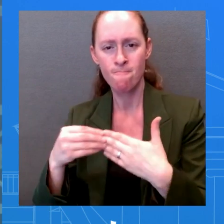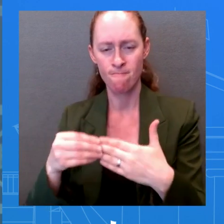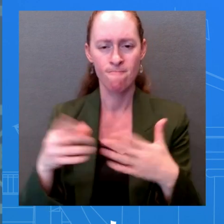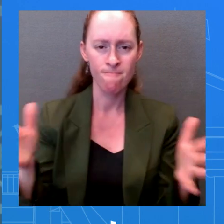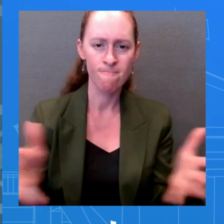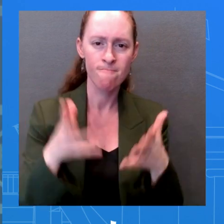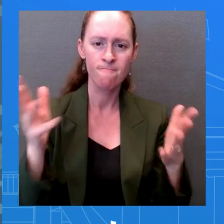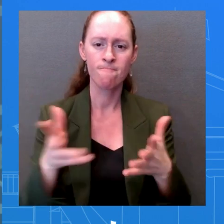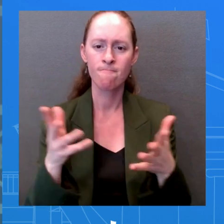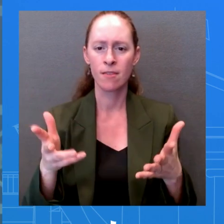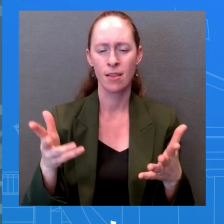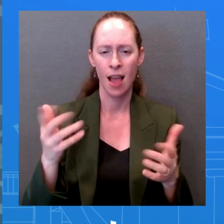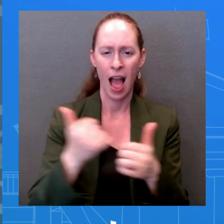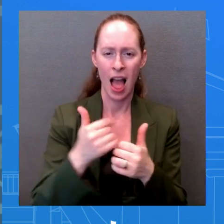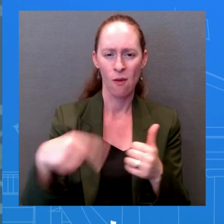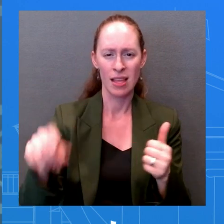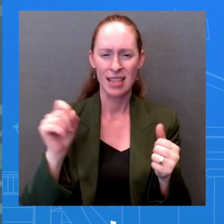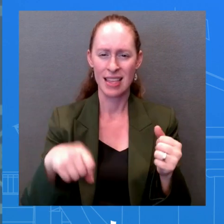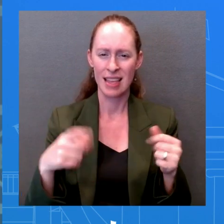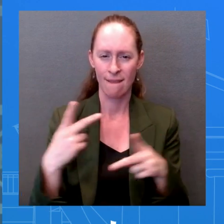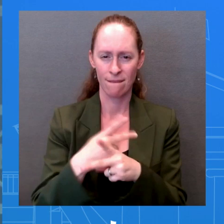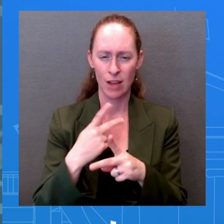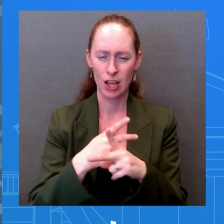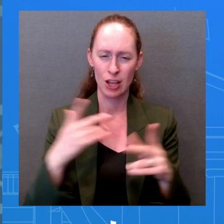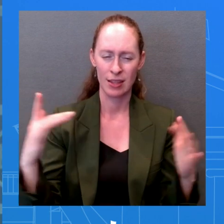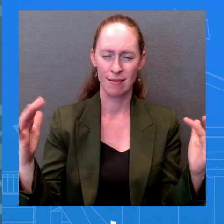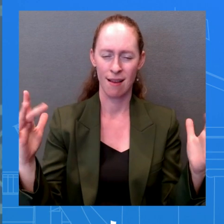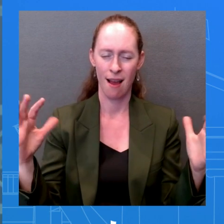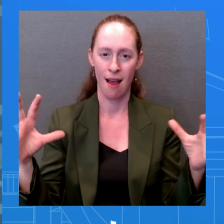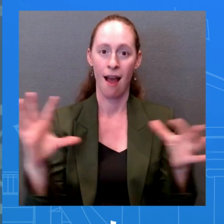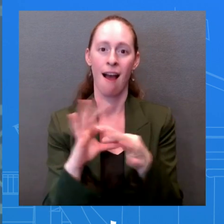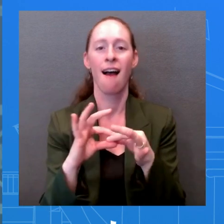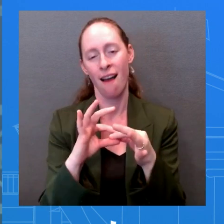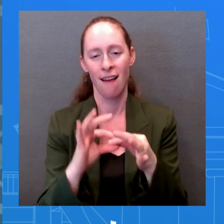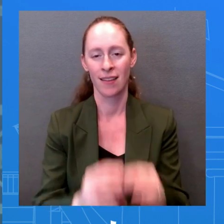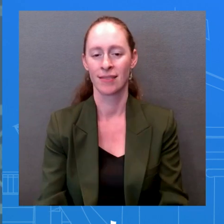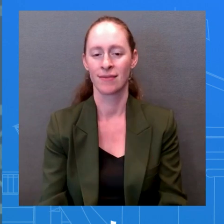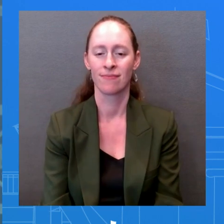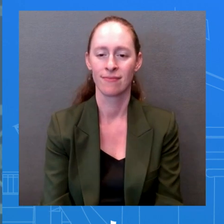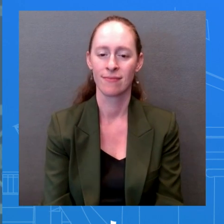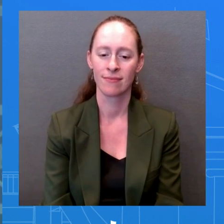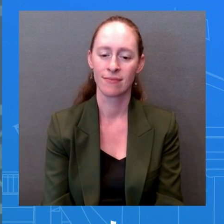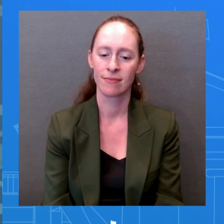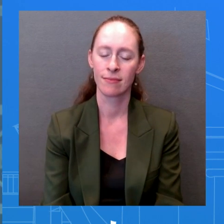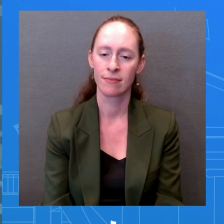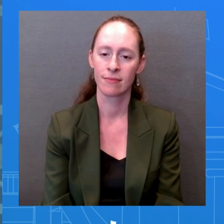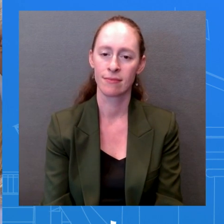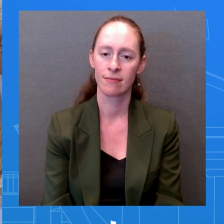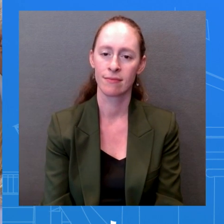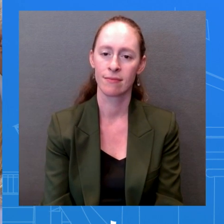The Press: Karine, Senator Baldwin had said this afternoon that the bill on same-sex marriage is going to be pushed until after the election